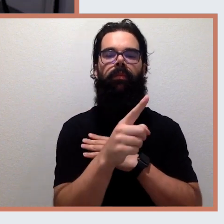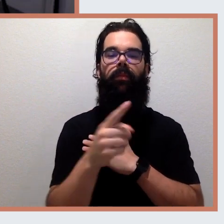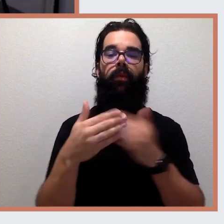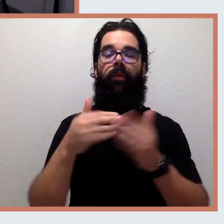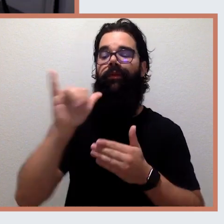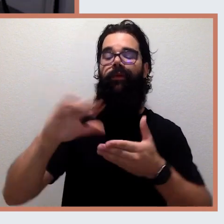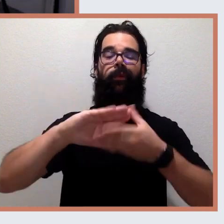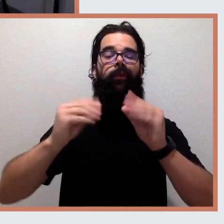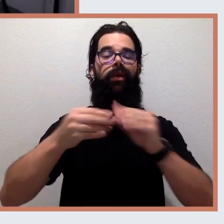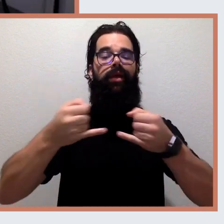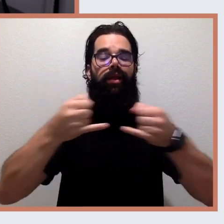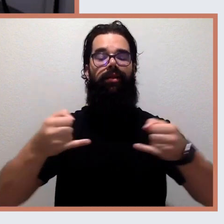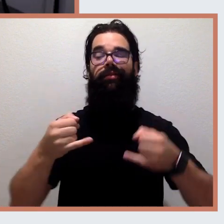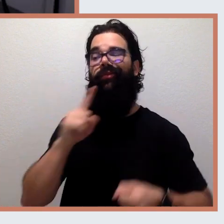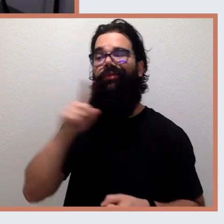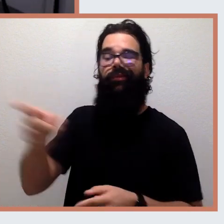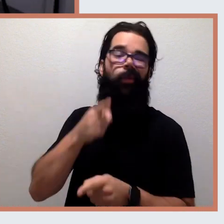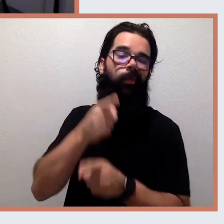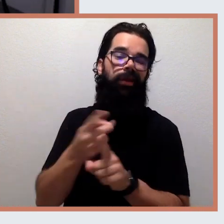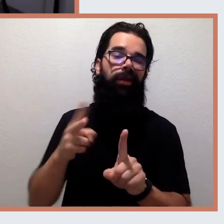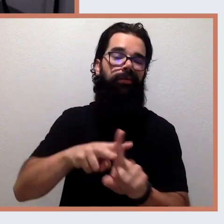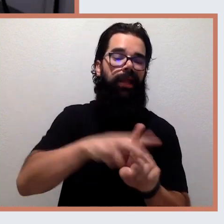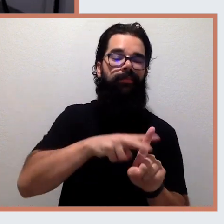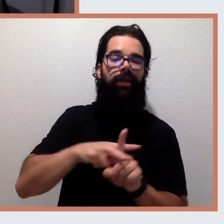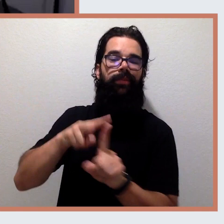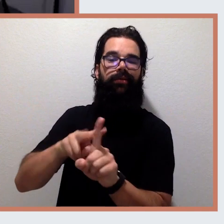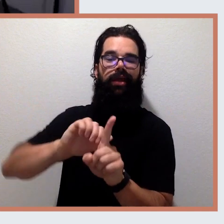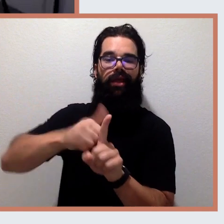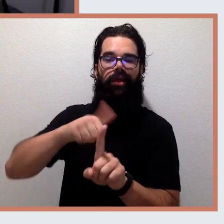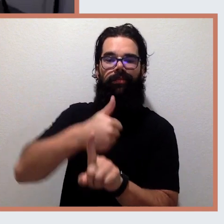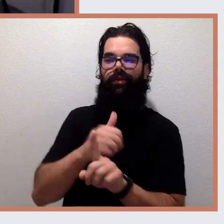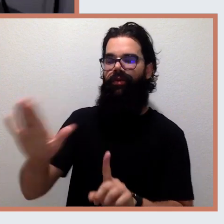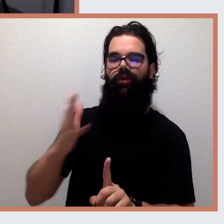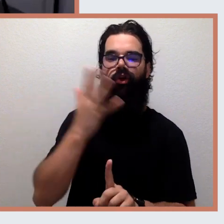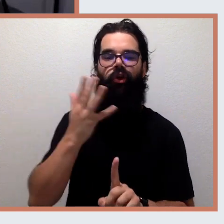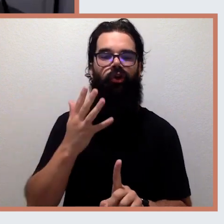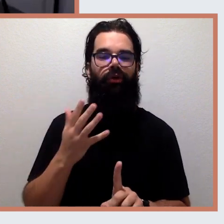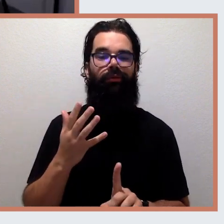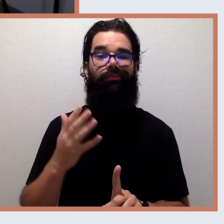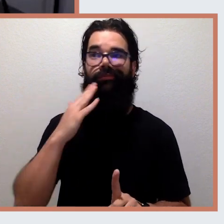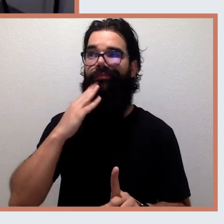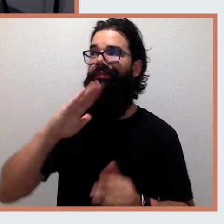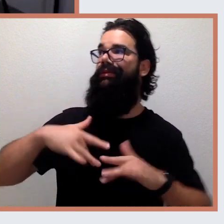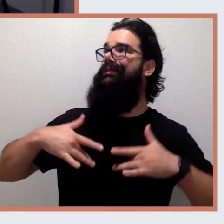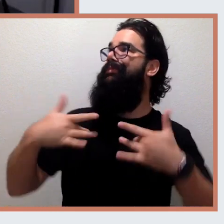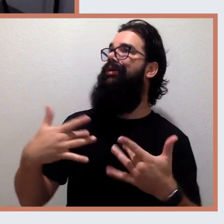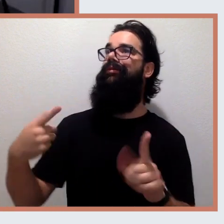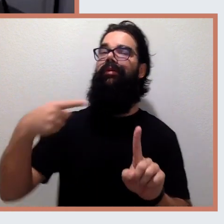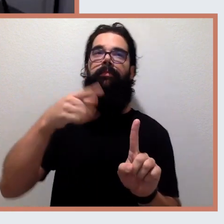and, luckily, I did like the storyline to where at the end, he was right. It wasn't these people whom they thought it was. Ended up being a white dude.